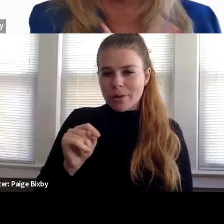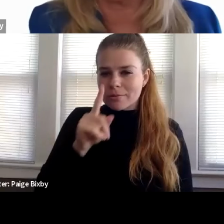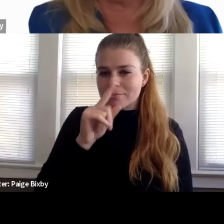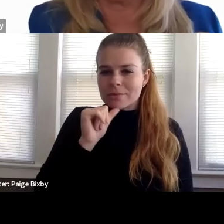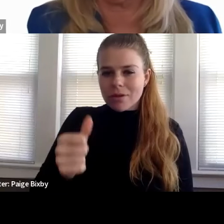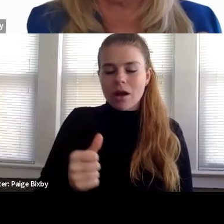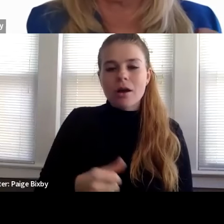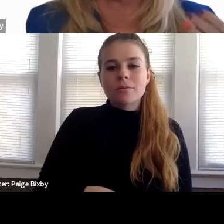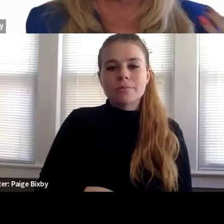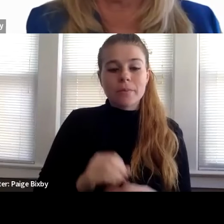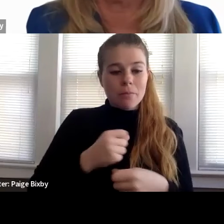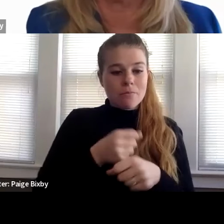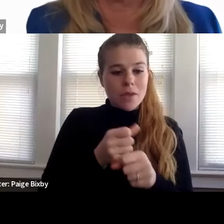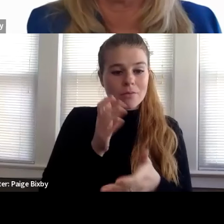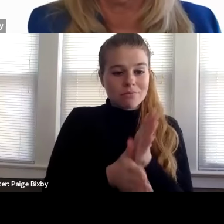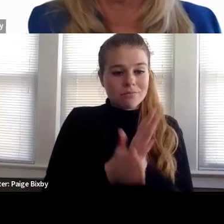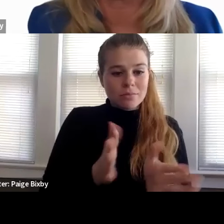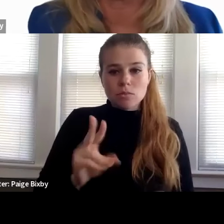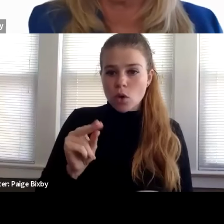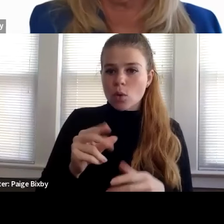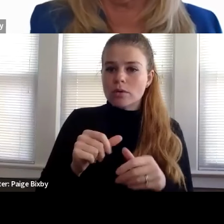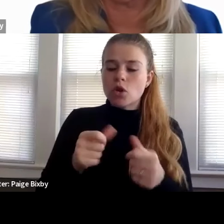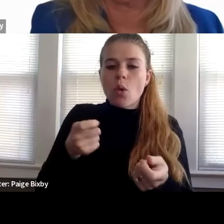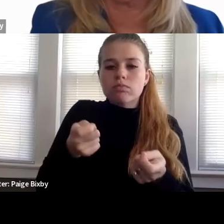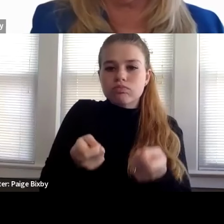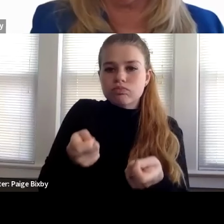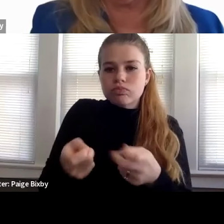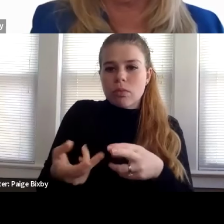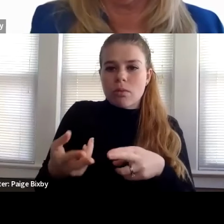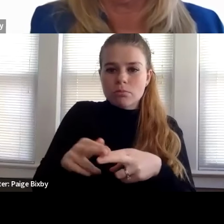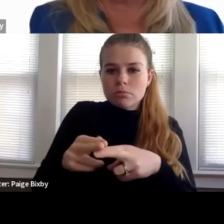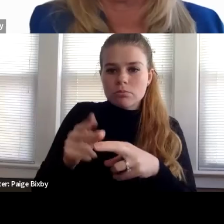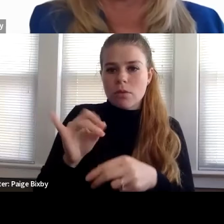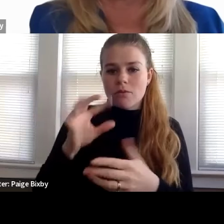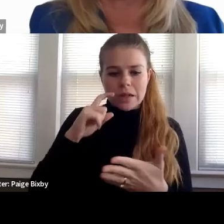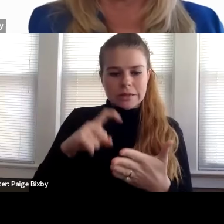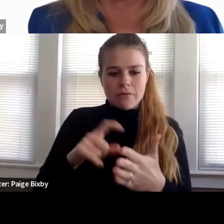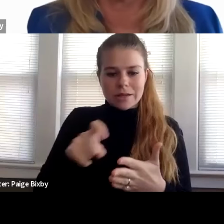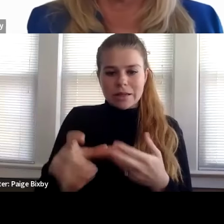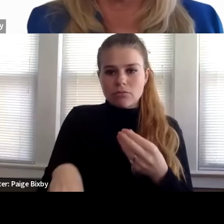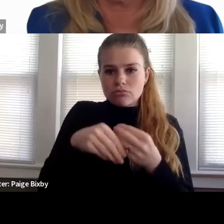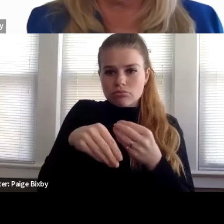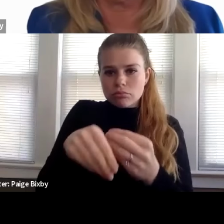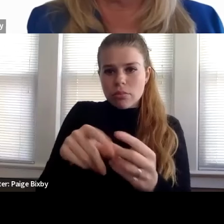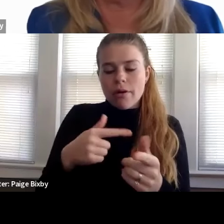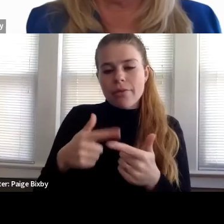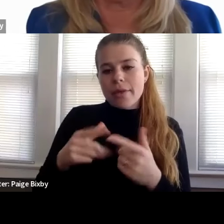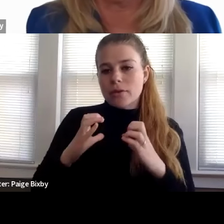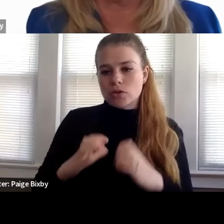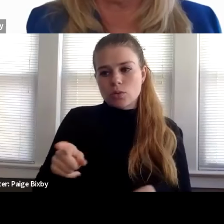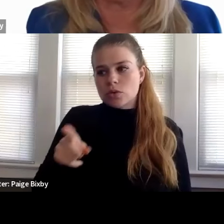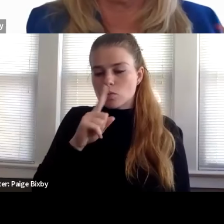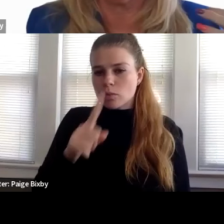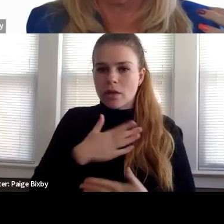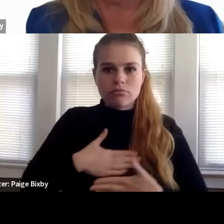We continue to build on it as we identify needs, and the consumers love it. They get a copy of it,